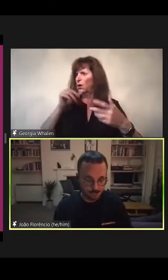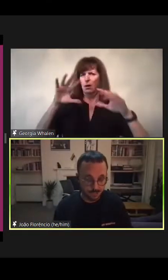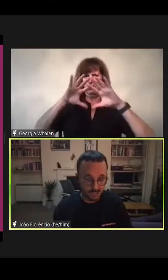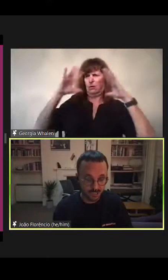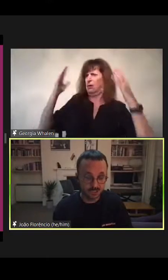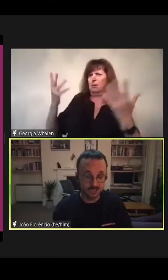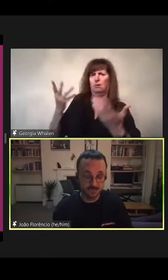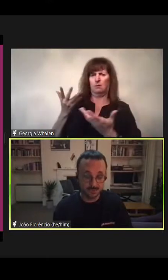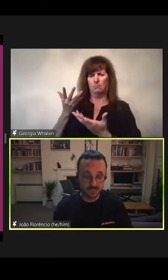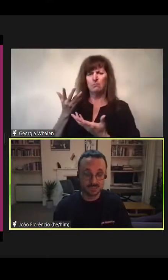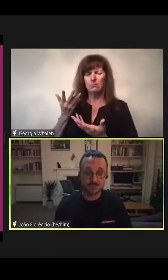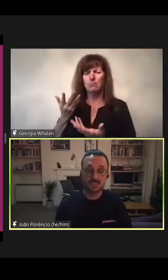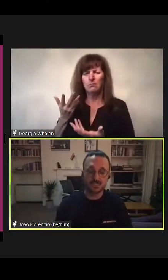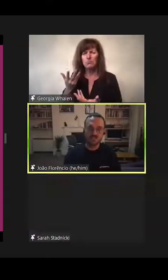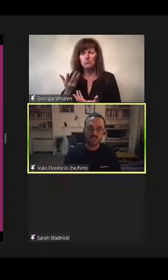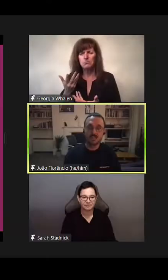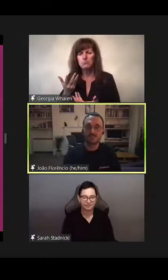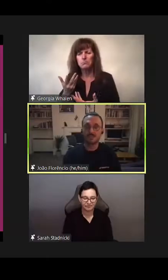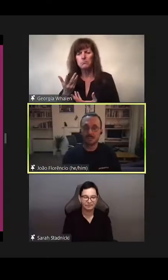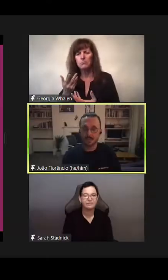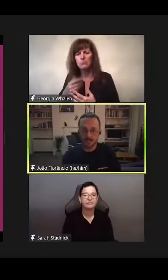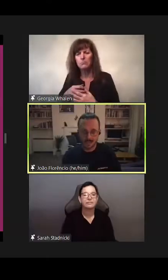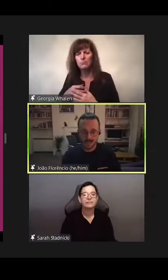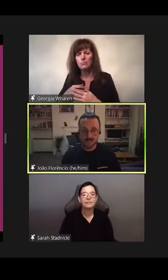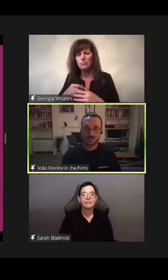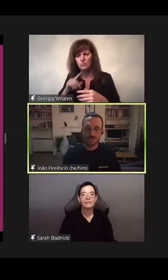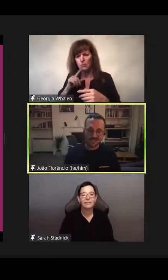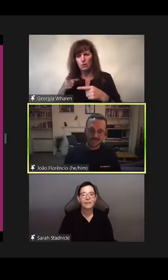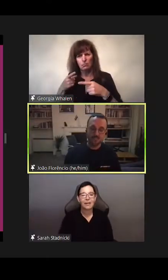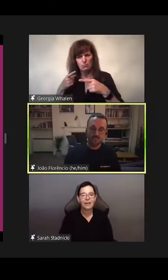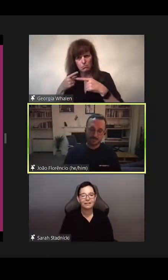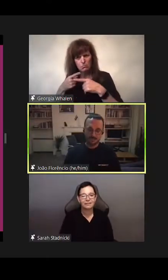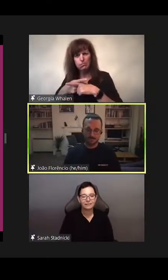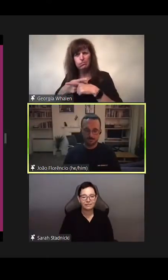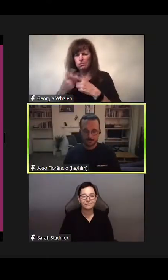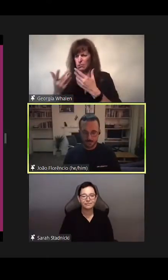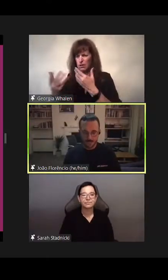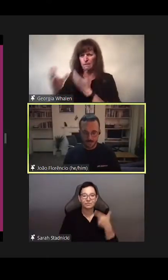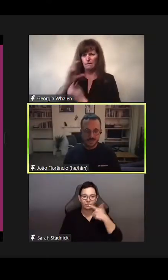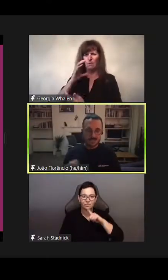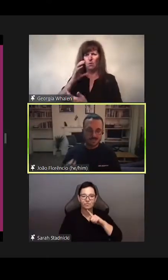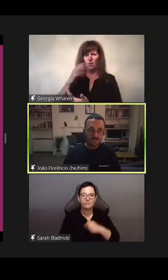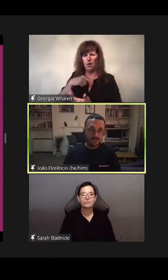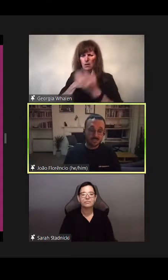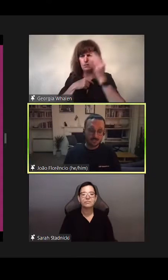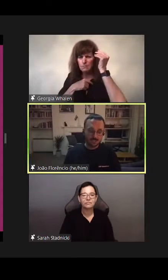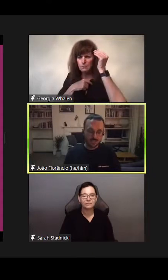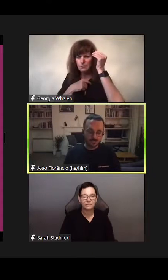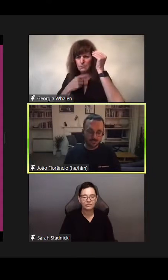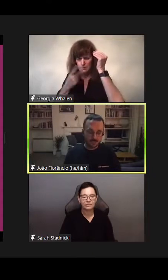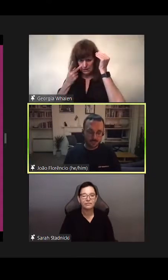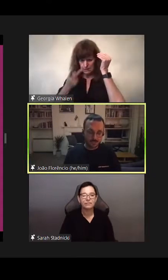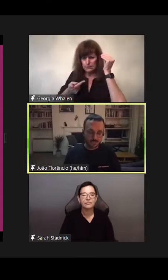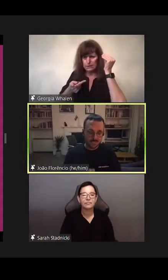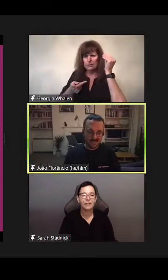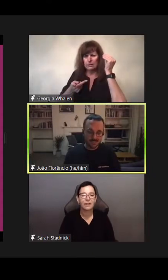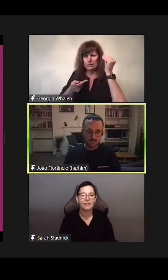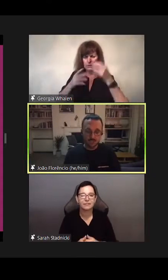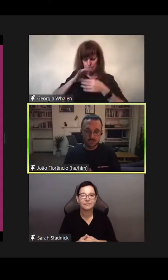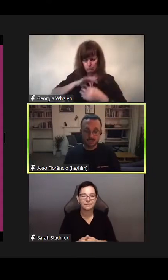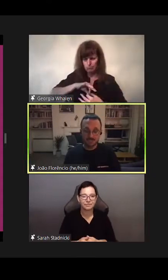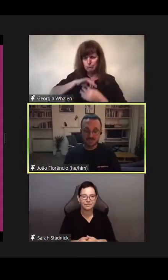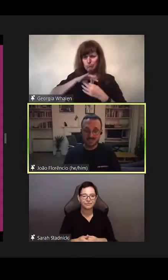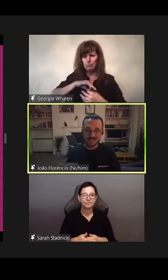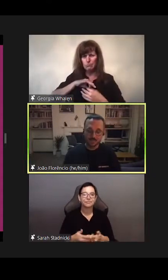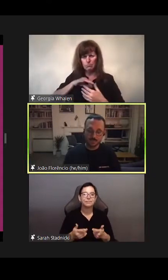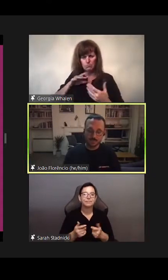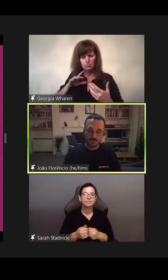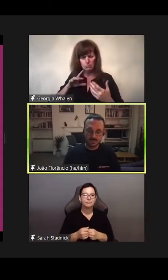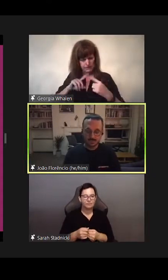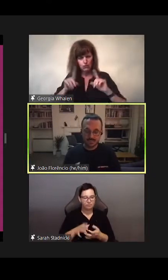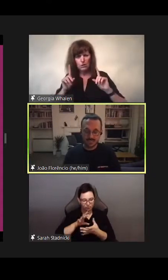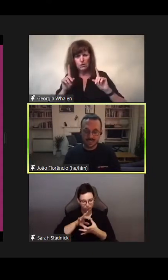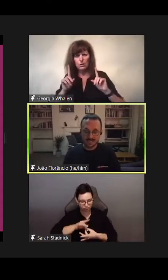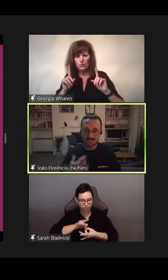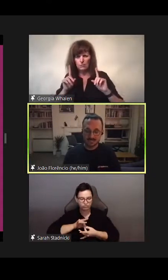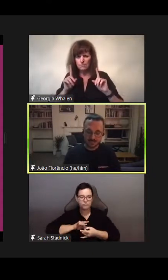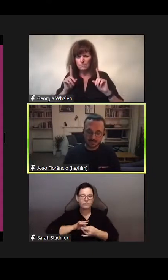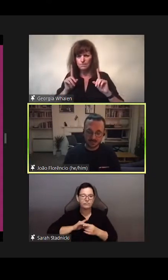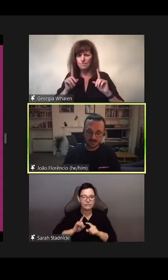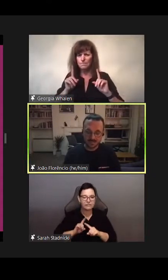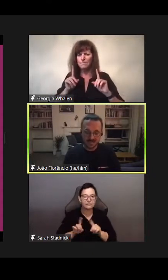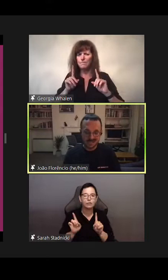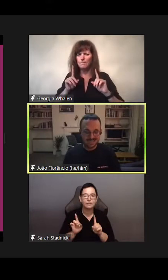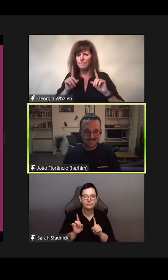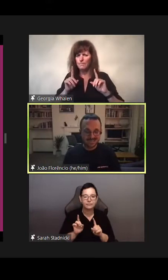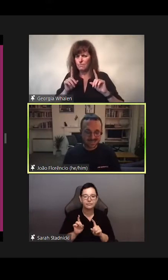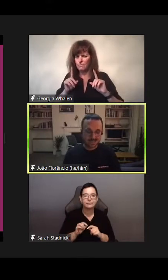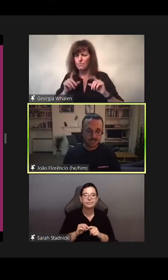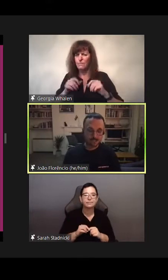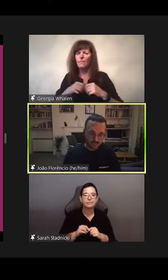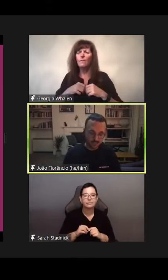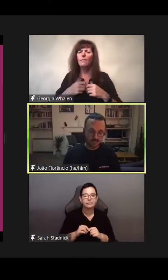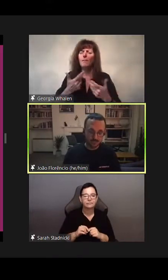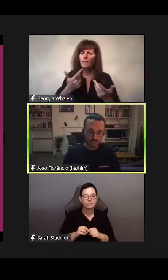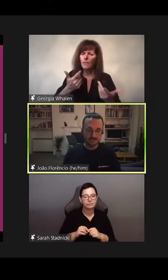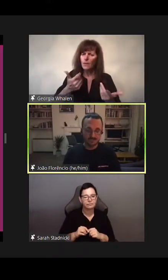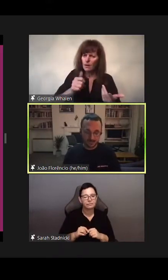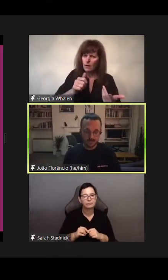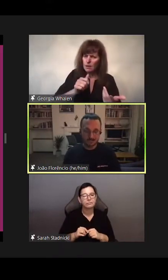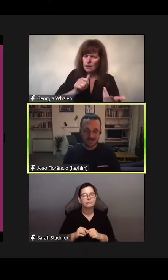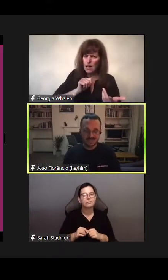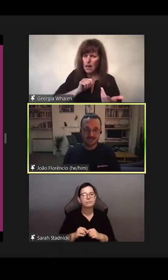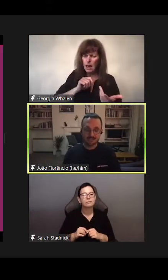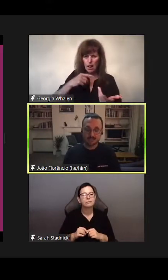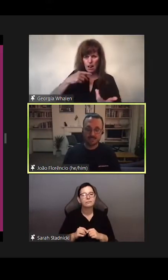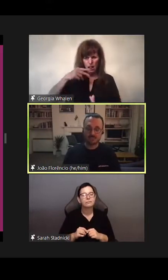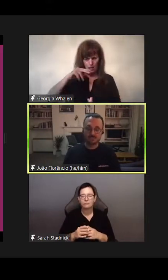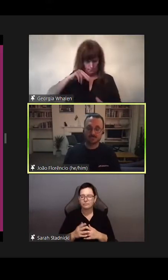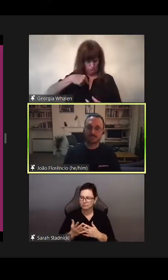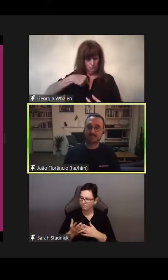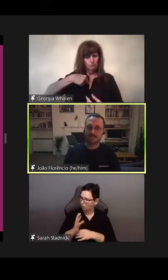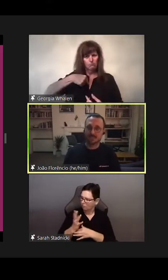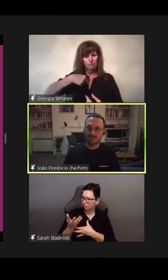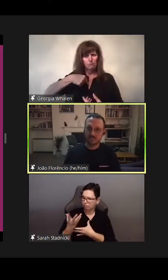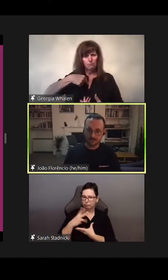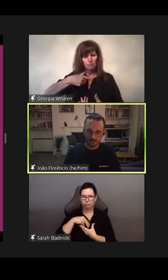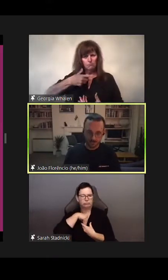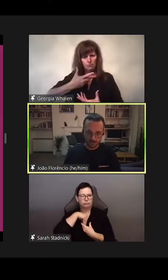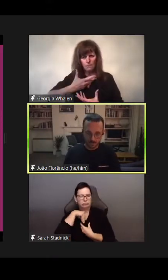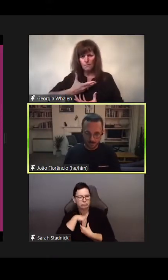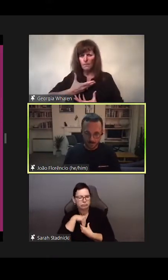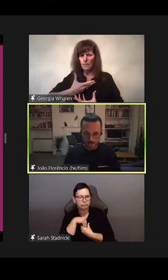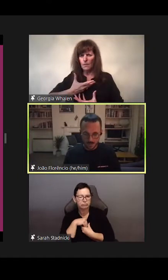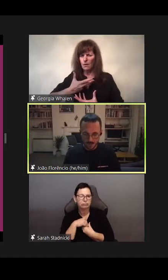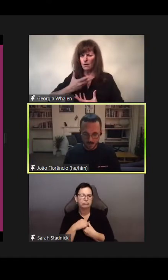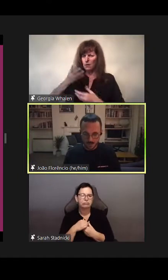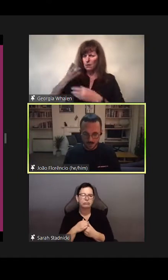orgasmic jouissance, in short, neutralizes intersubjective capacity: the drive is an antirational force becuase it shuns all objects.